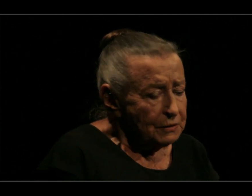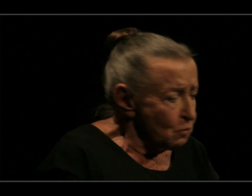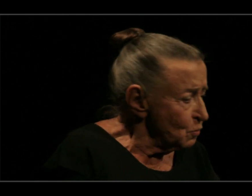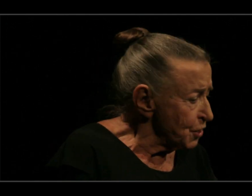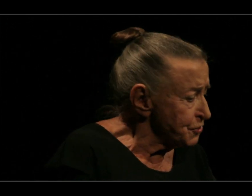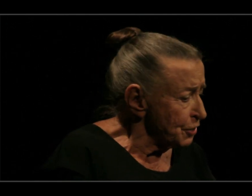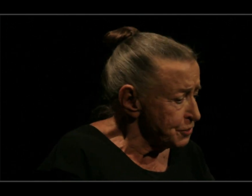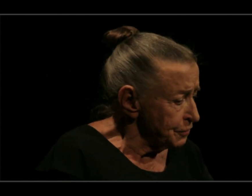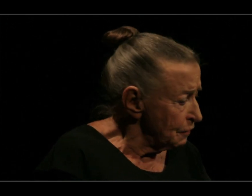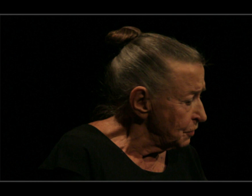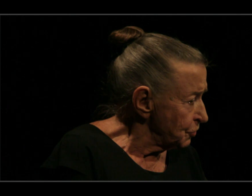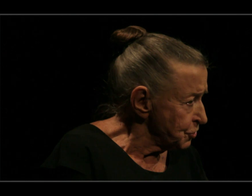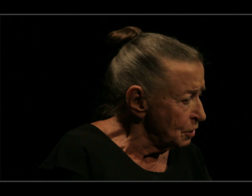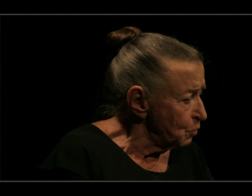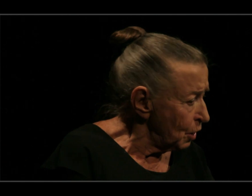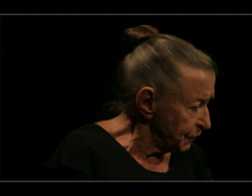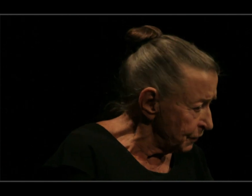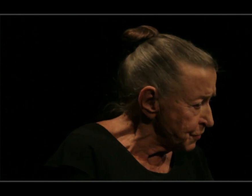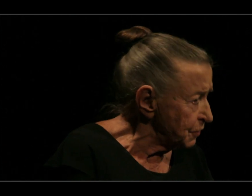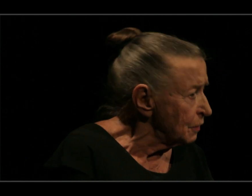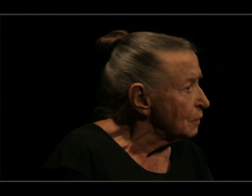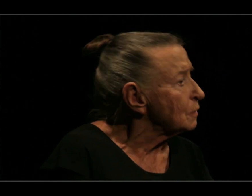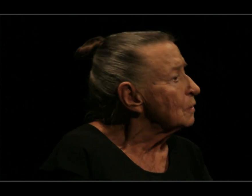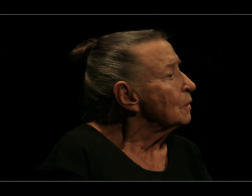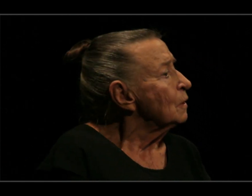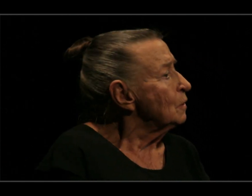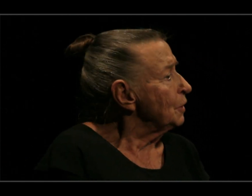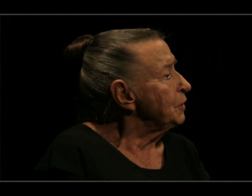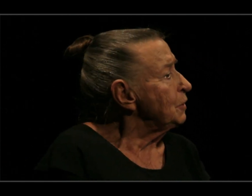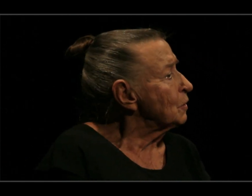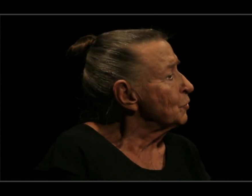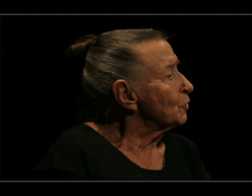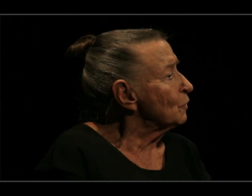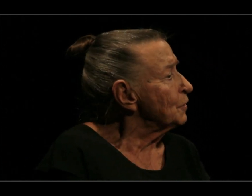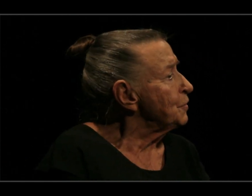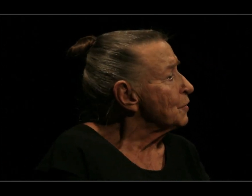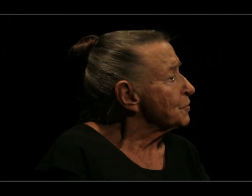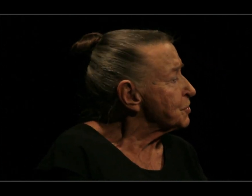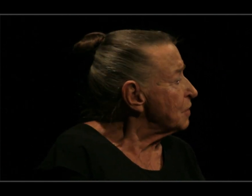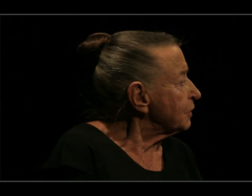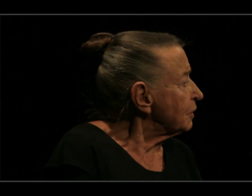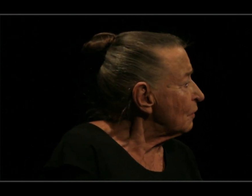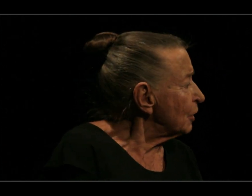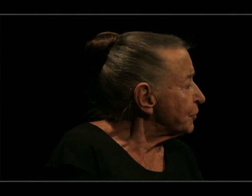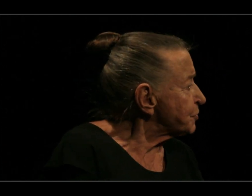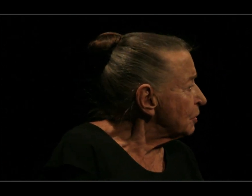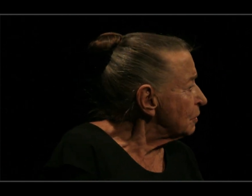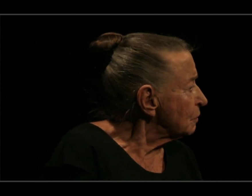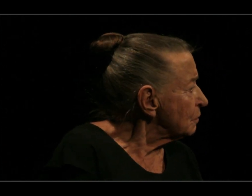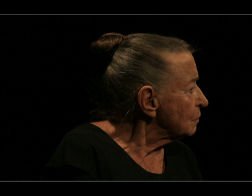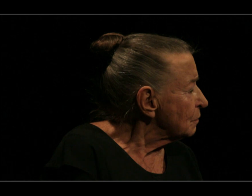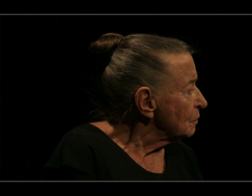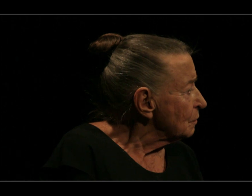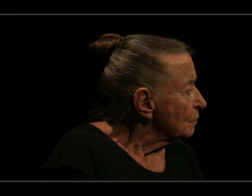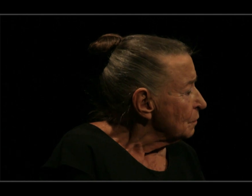The Emperor, in gratitude for his heroic deeds, planned to confer a knighthood in the Légion d'honneur."